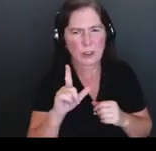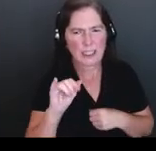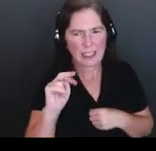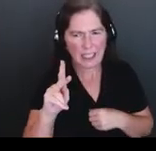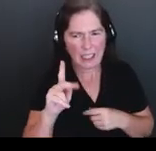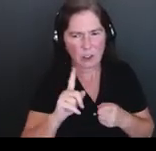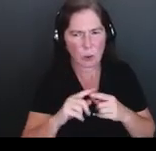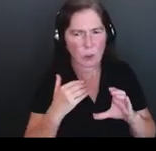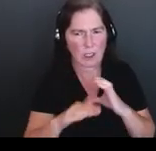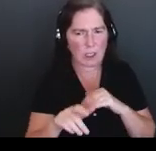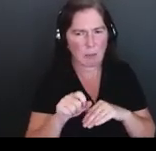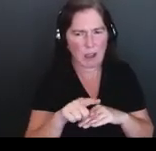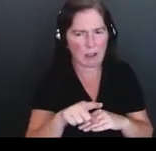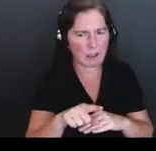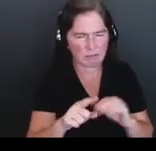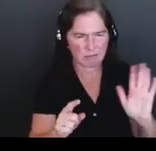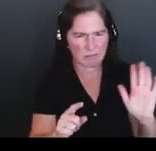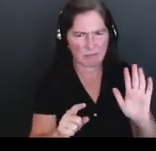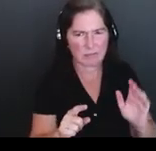So this is, I can, uh, pick different backgrounds, colors, there's some fun things here. That still doesn't get me back into Teams. I can sure it, but this is just giving me links, I